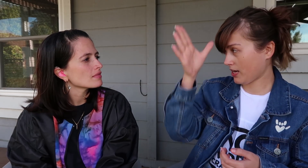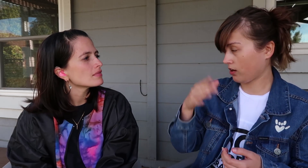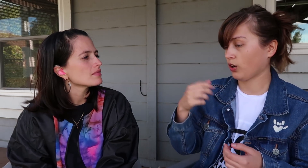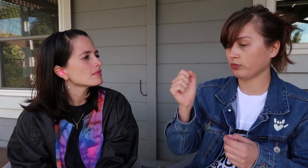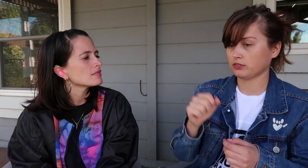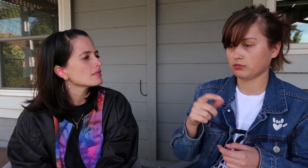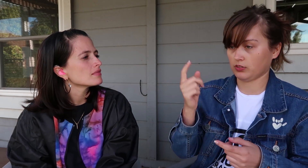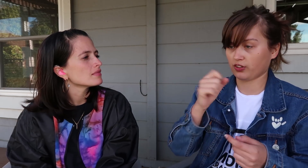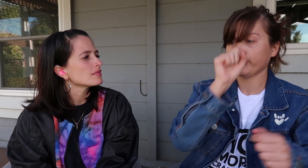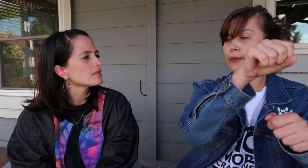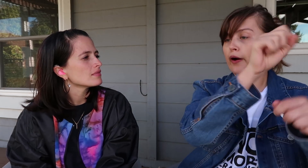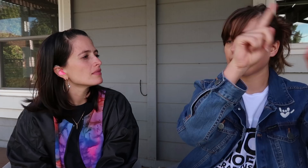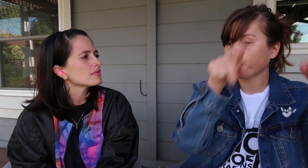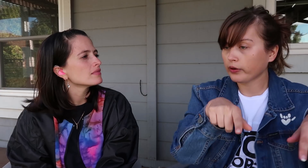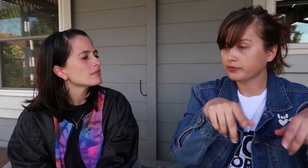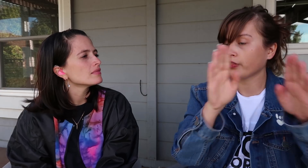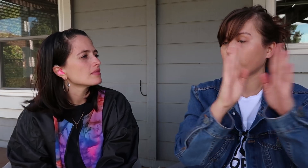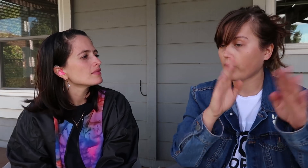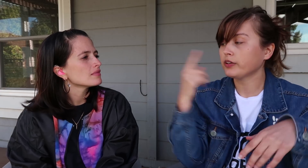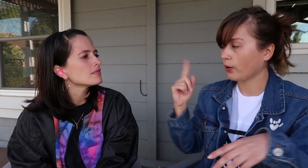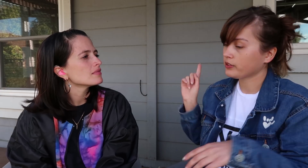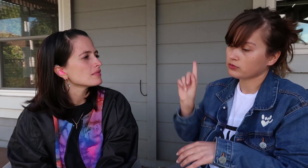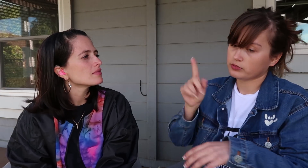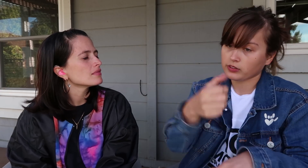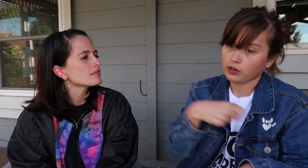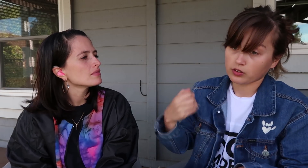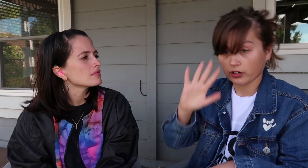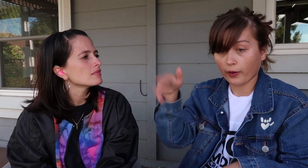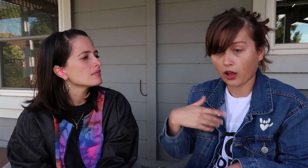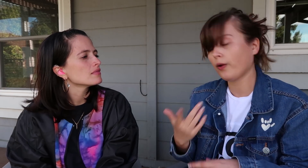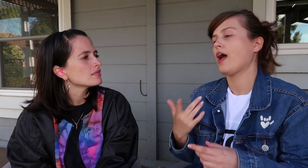They knocked on our door and my dad answered it.